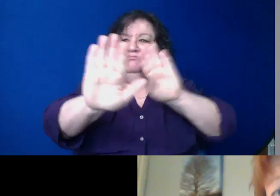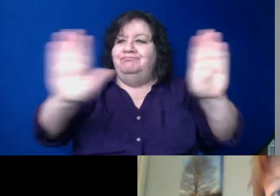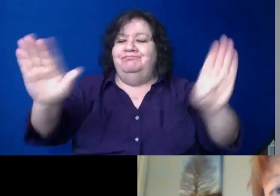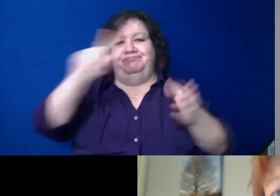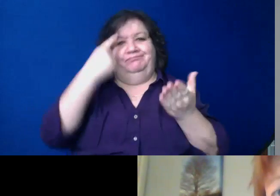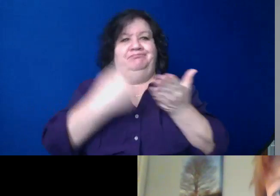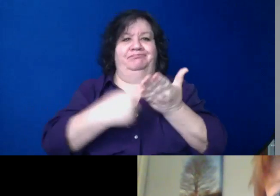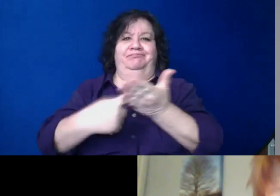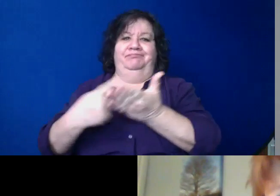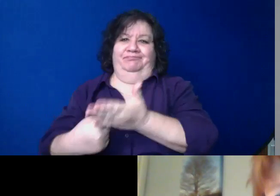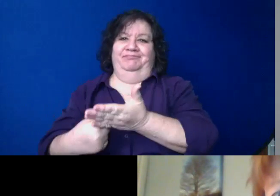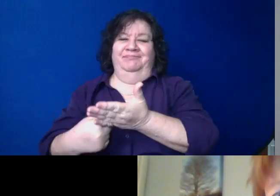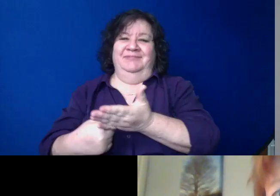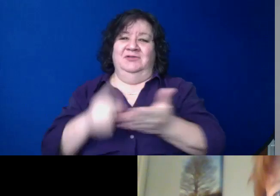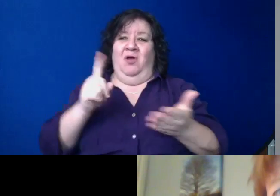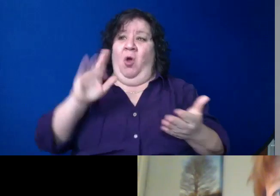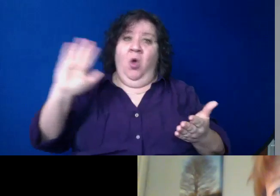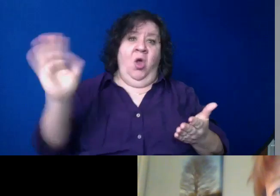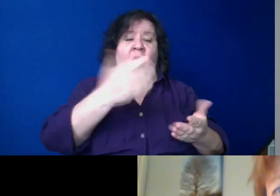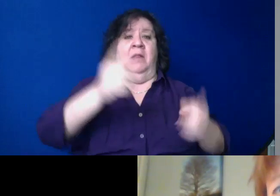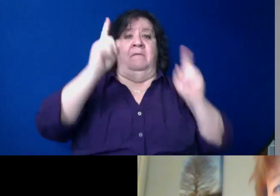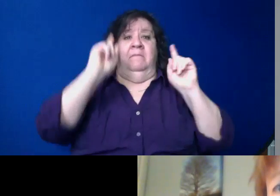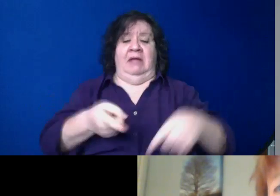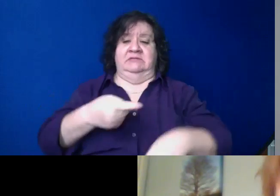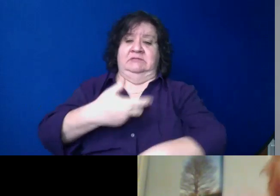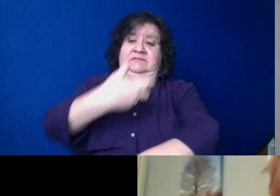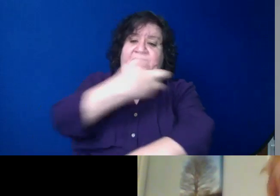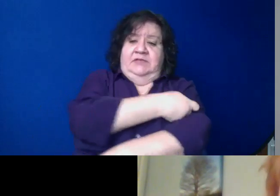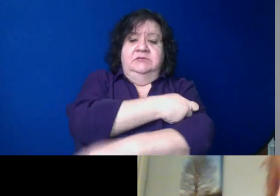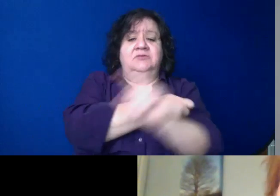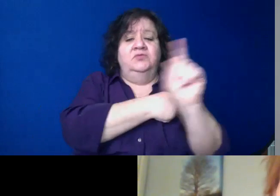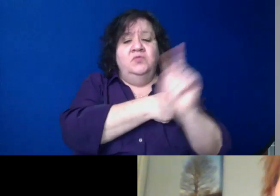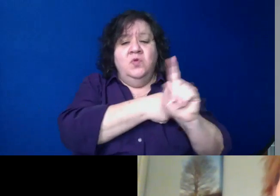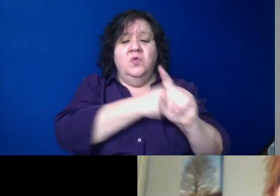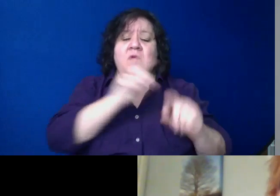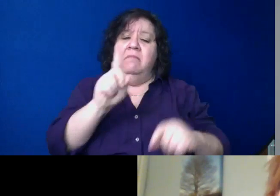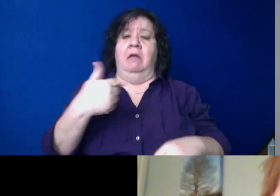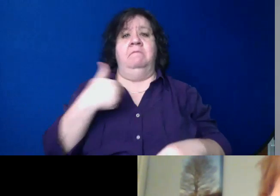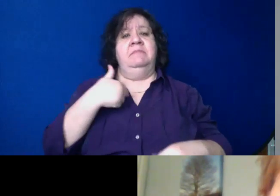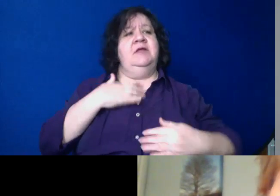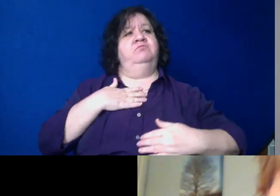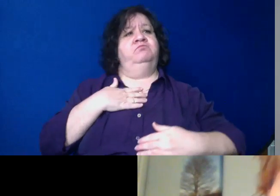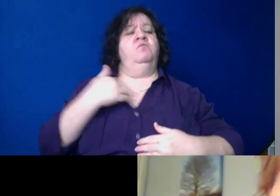we would like people with disabilities to be part of the first priority for covert 19 vaccination